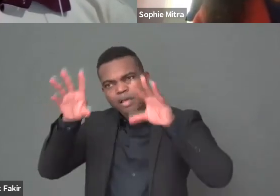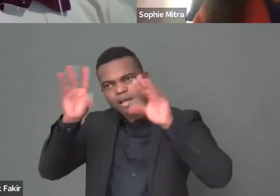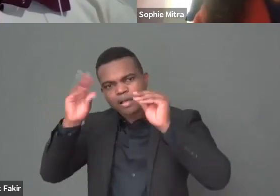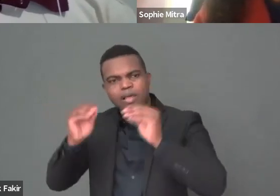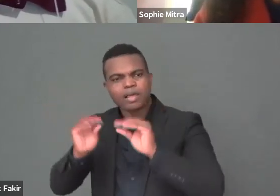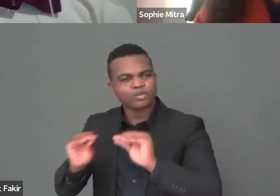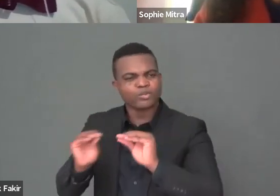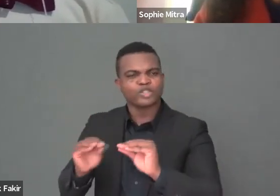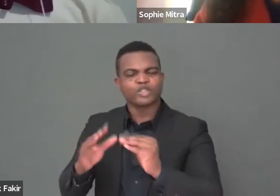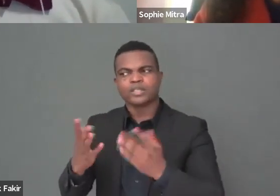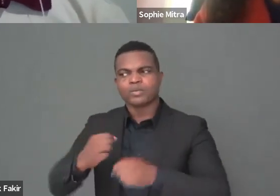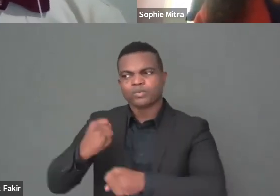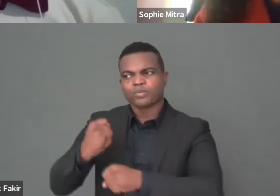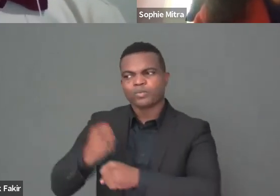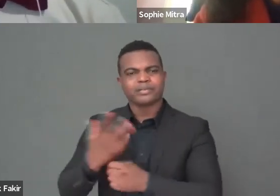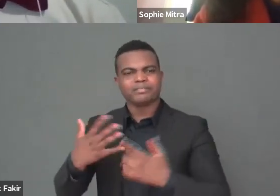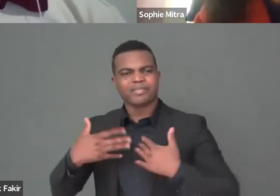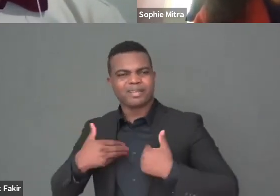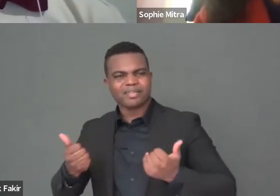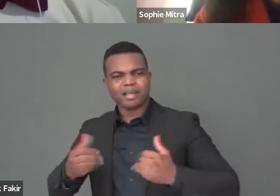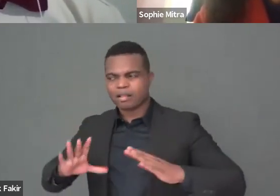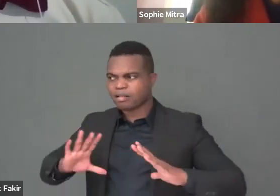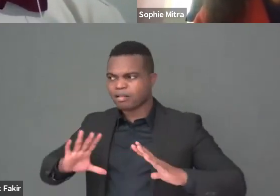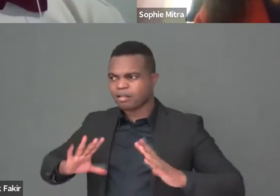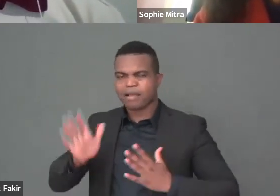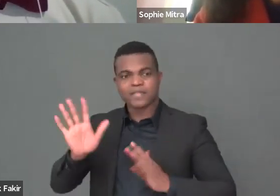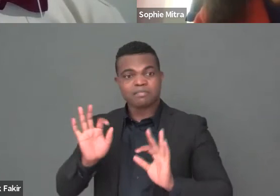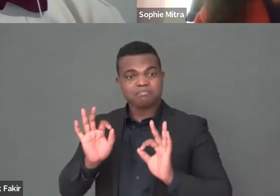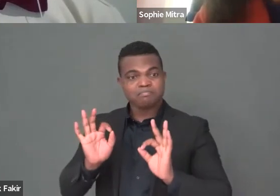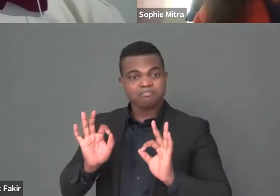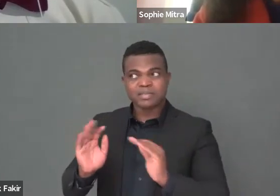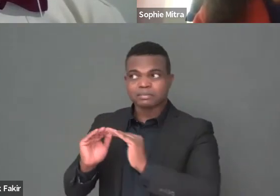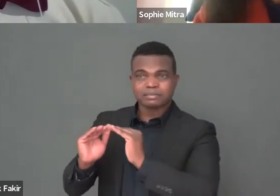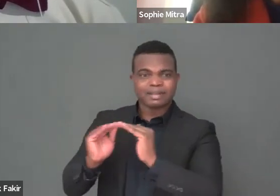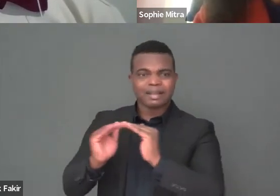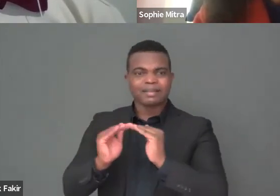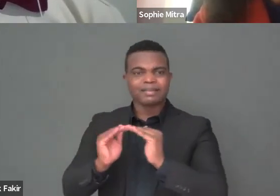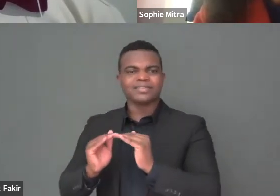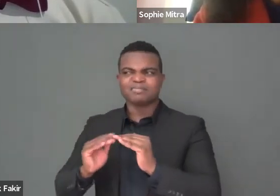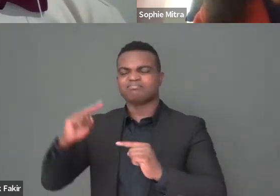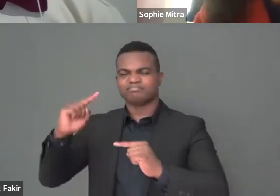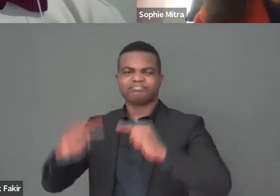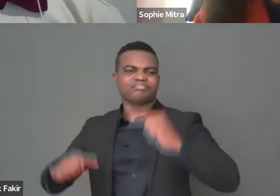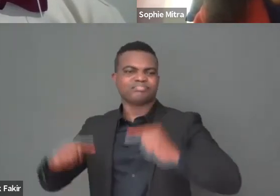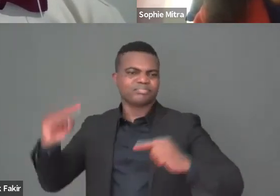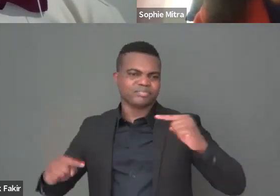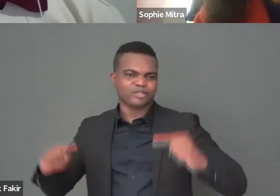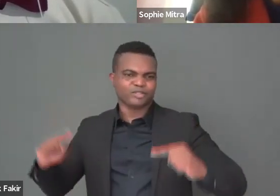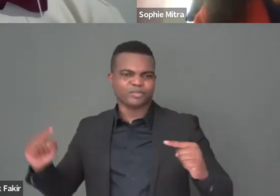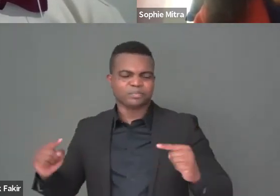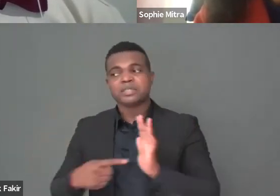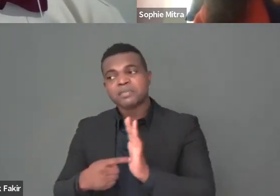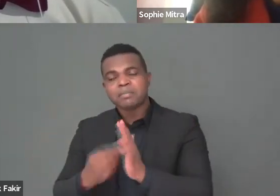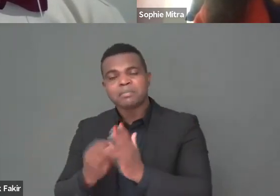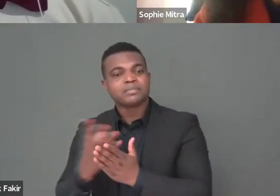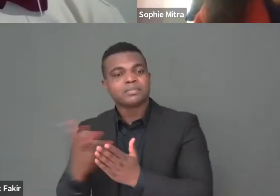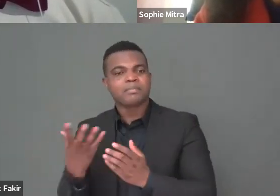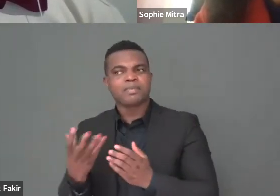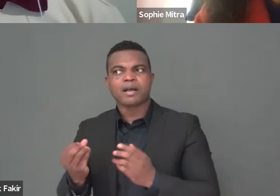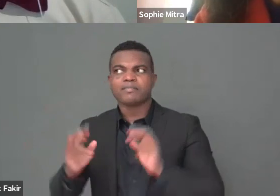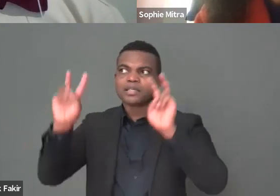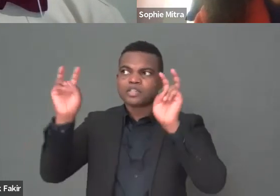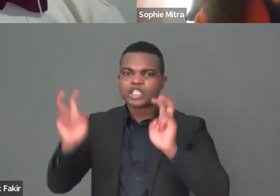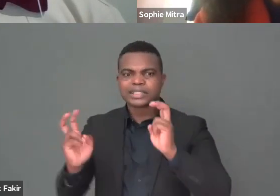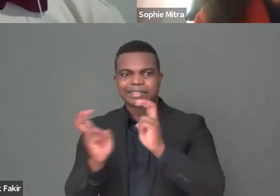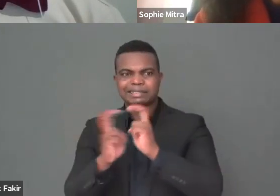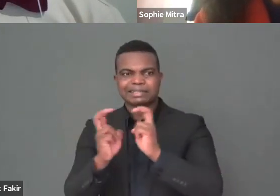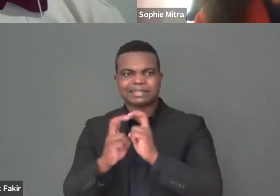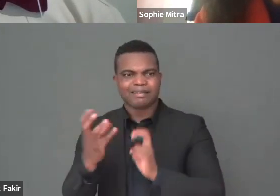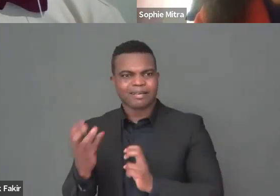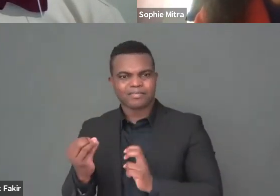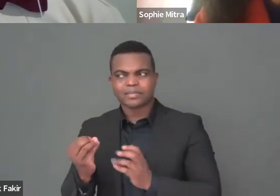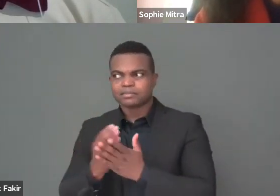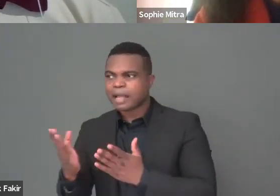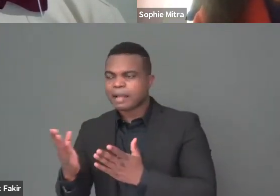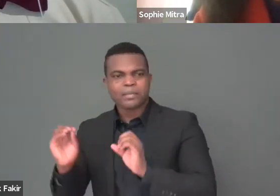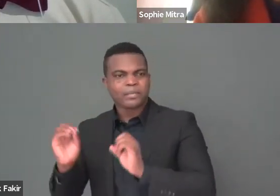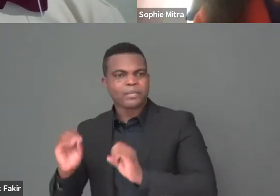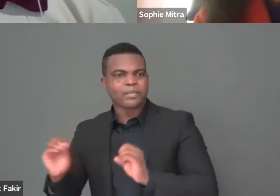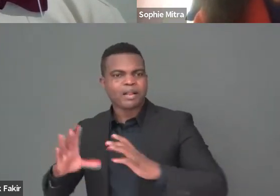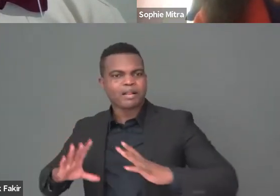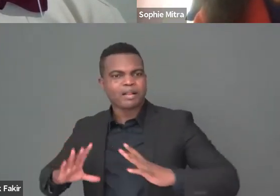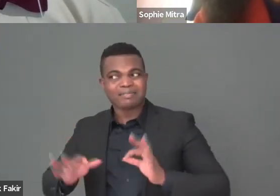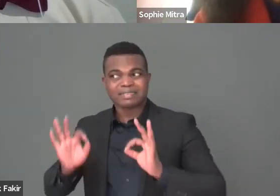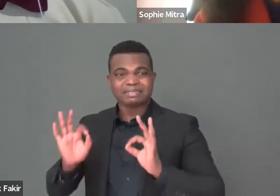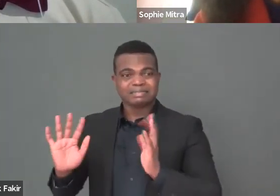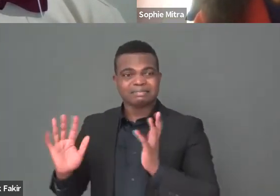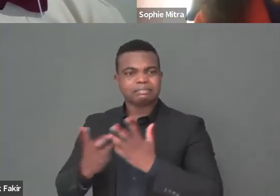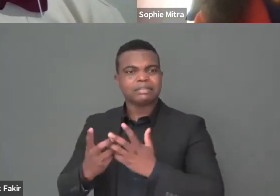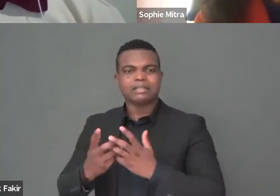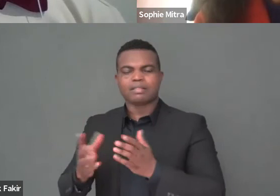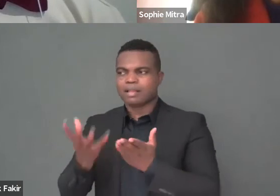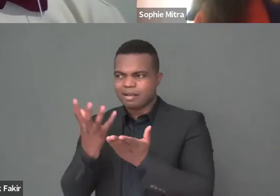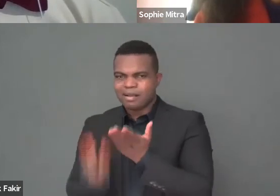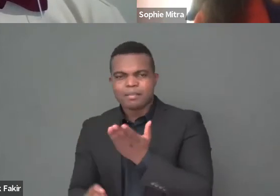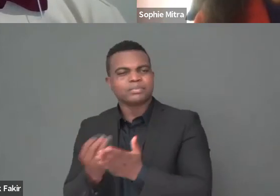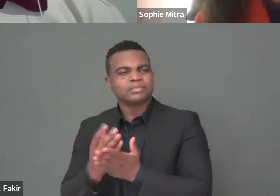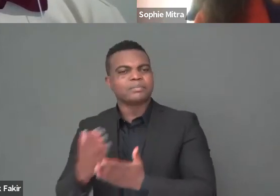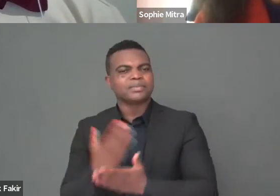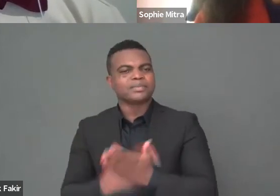Sophie Mitra: So, in other words we compare indicators for women with and without disabilities men with and without disabilities and so on, so we have results tables on the website that have the detailed reasons So what do we find.